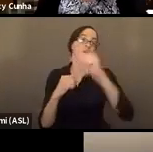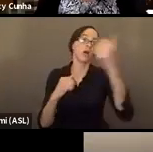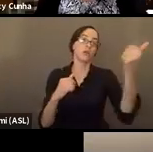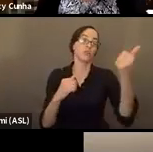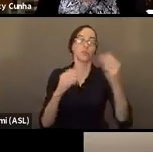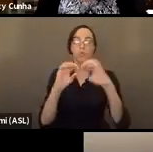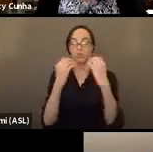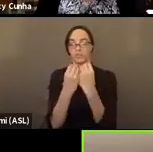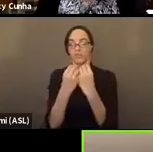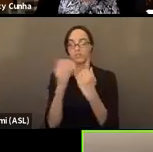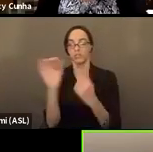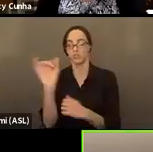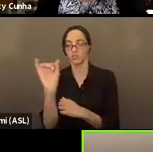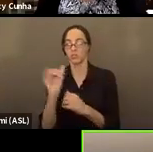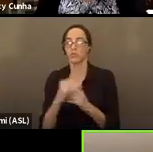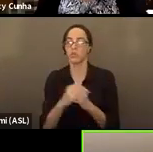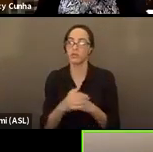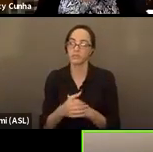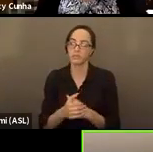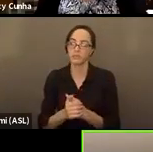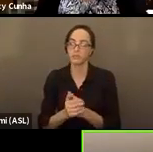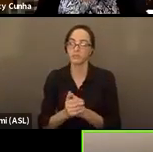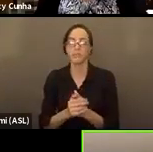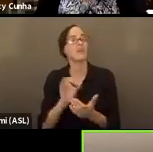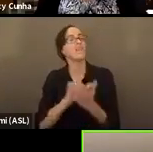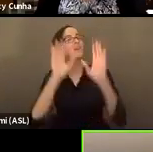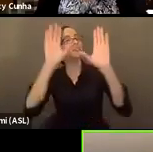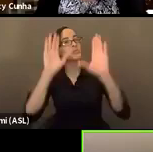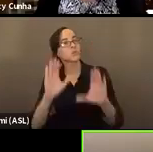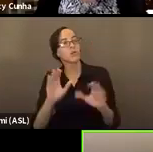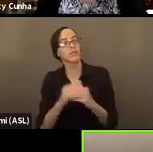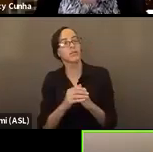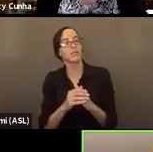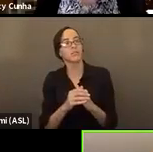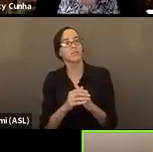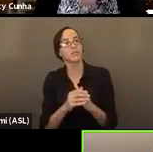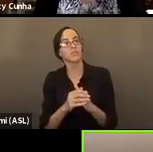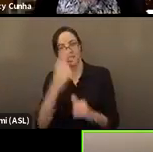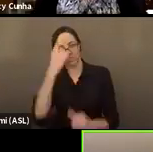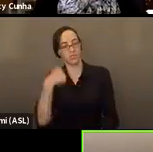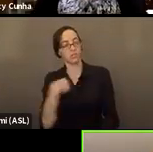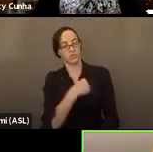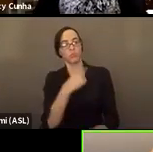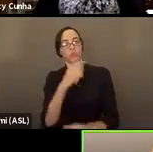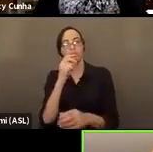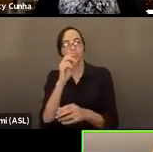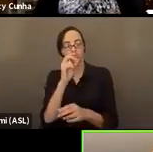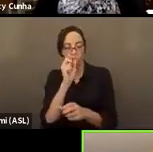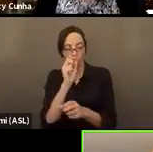that's great yeah i i think we've worked really hard we actually have now an equity officer